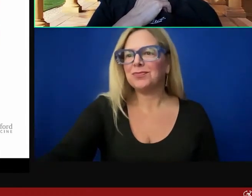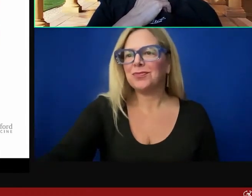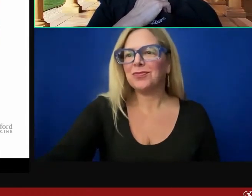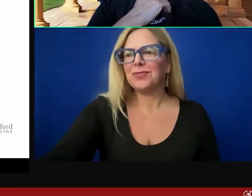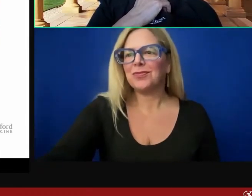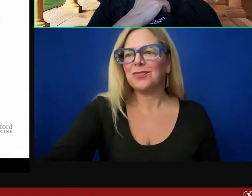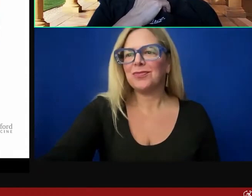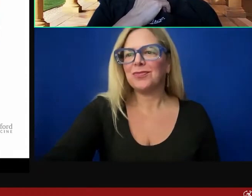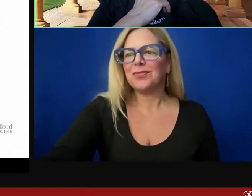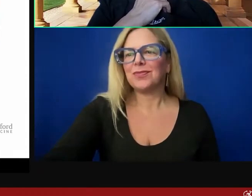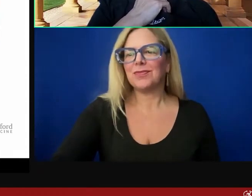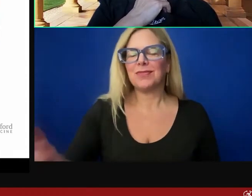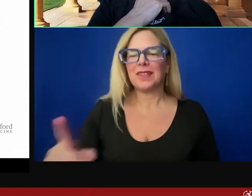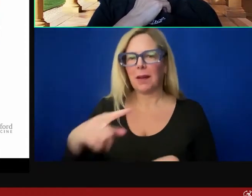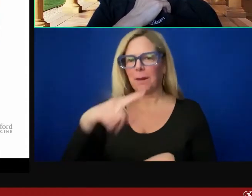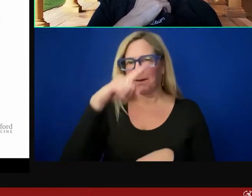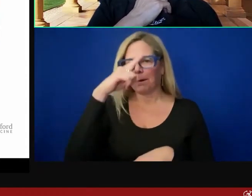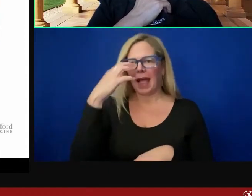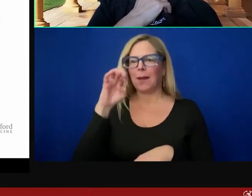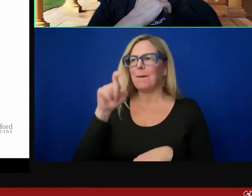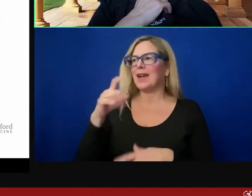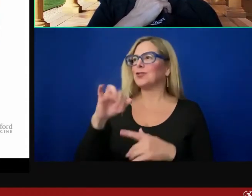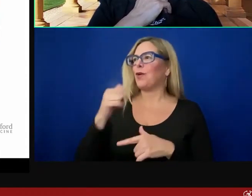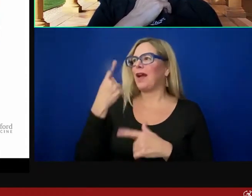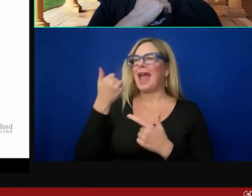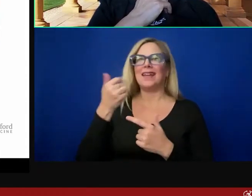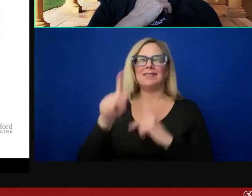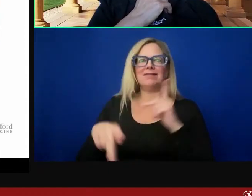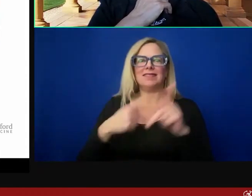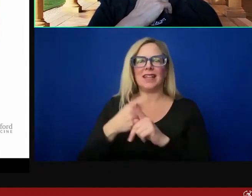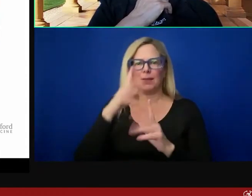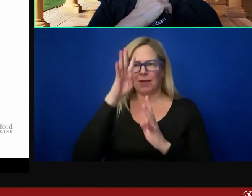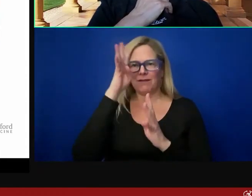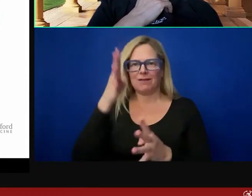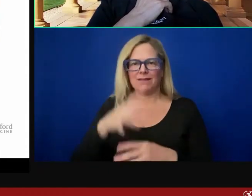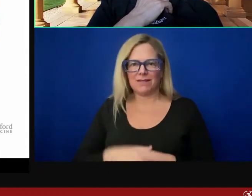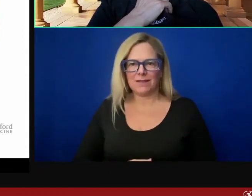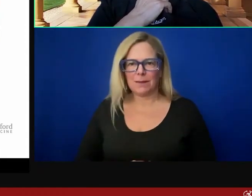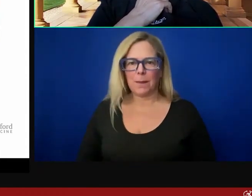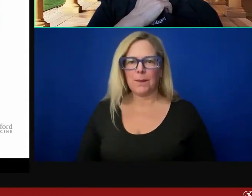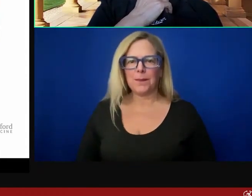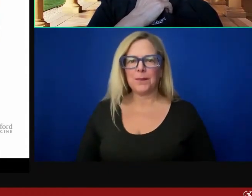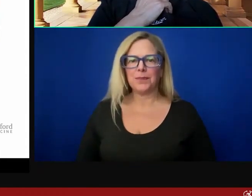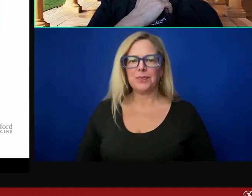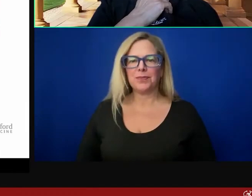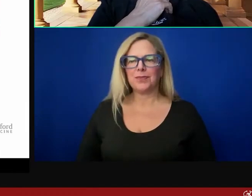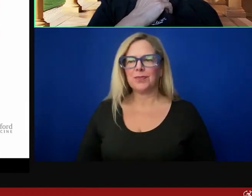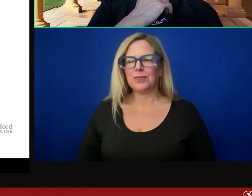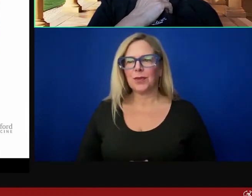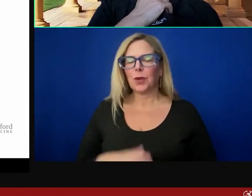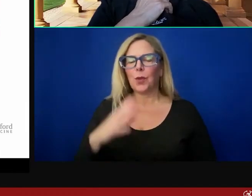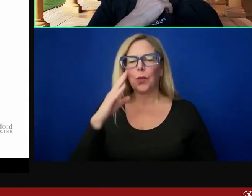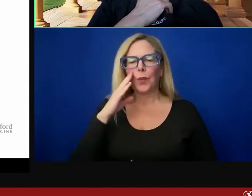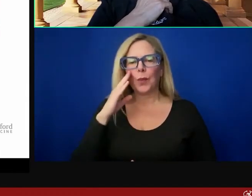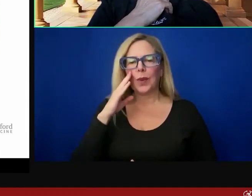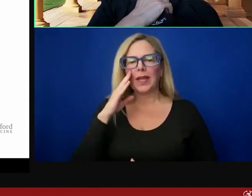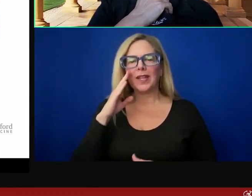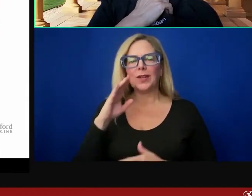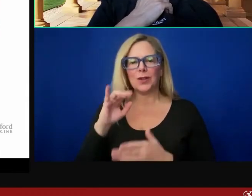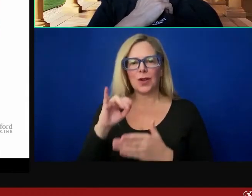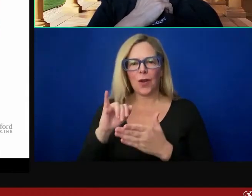One is a quintuple aim that you heard me mentioned earlier. We know that which is measured, improves,